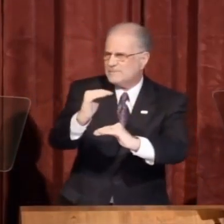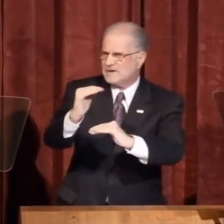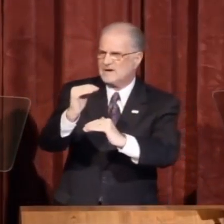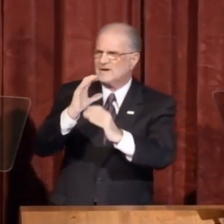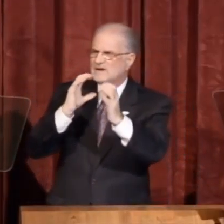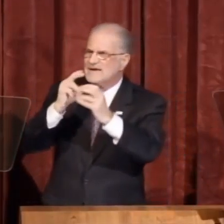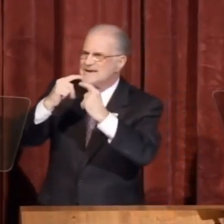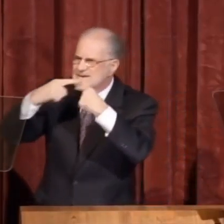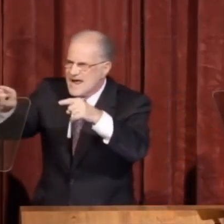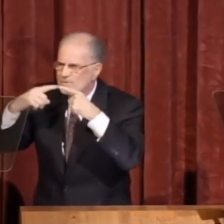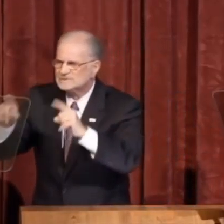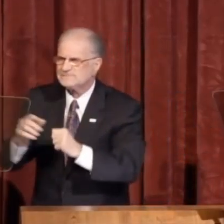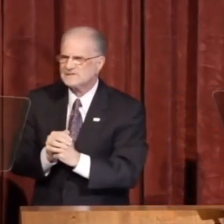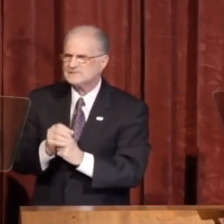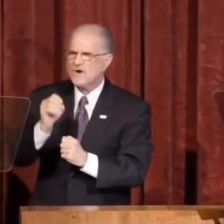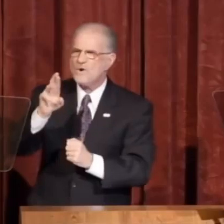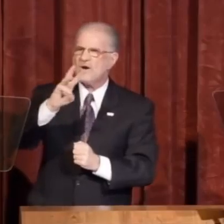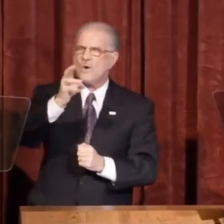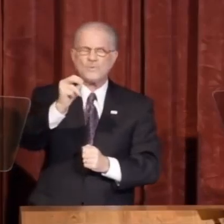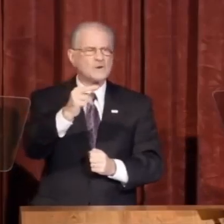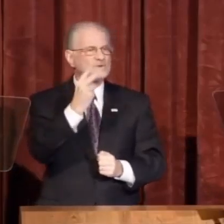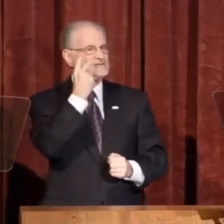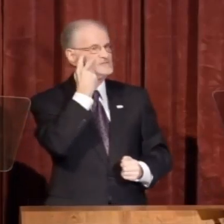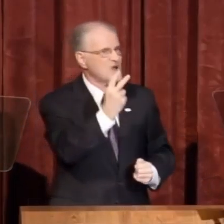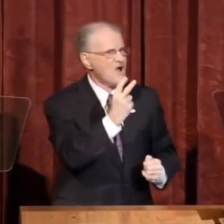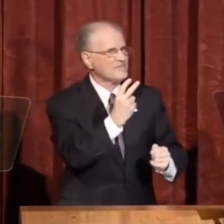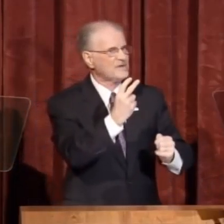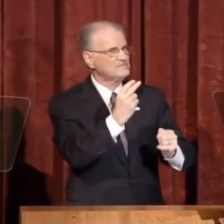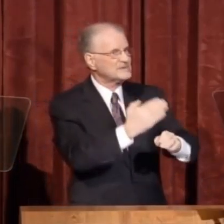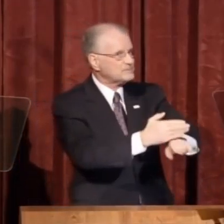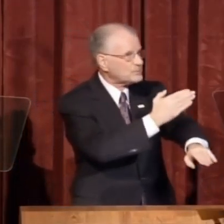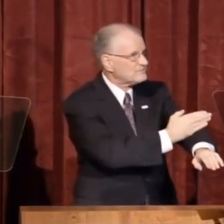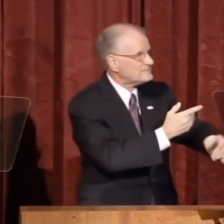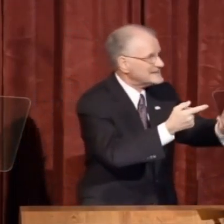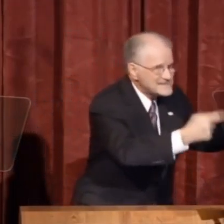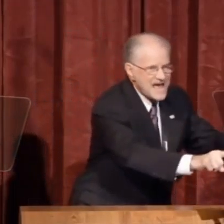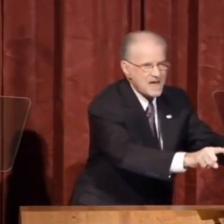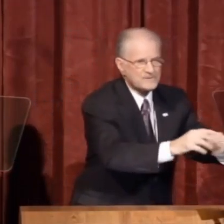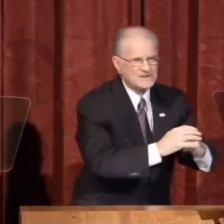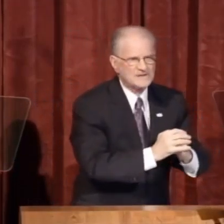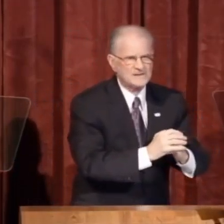But instead, the change was swift and empowering.